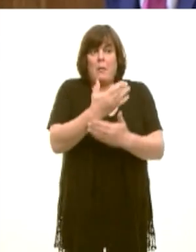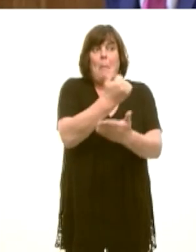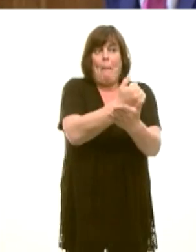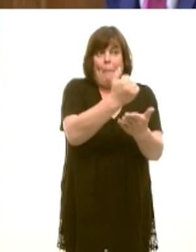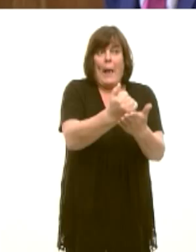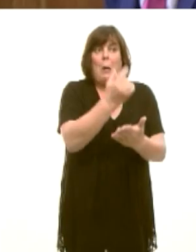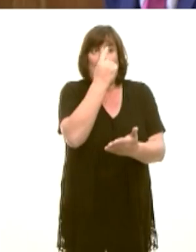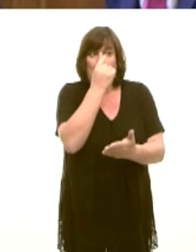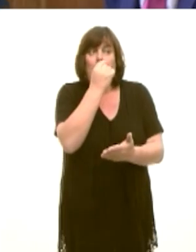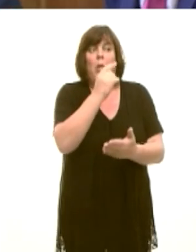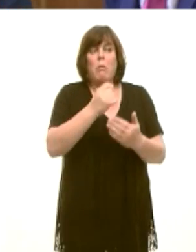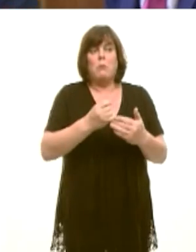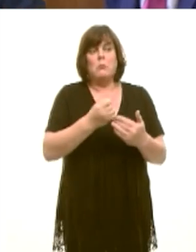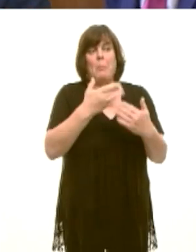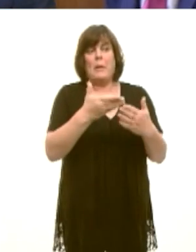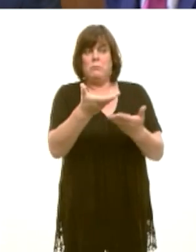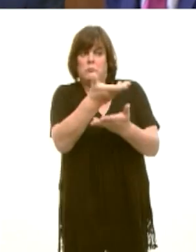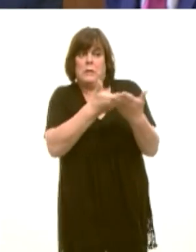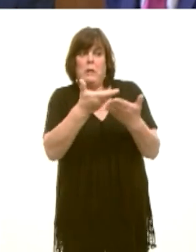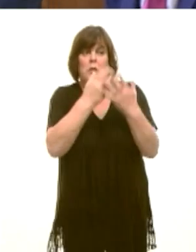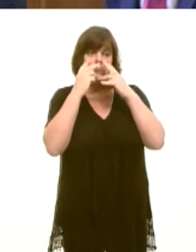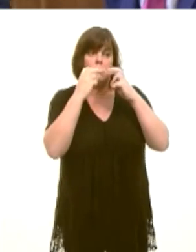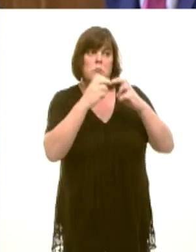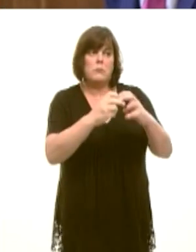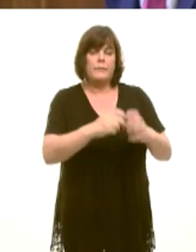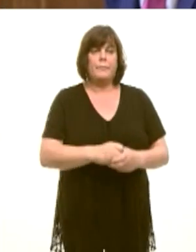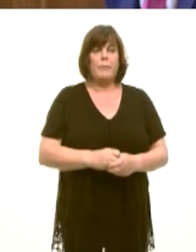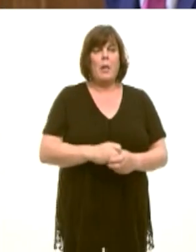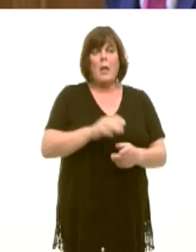make further announcements on the progress with that admittedly complex area of work